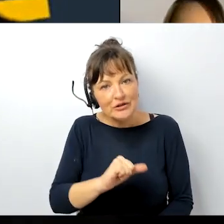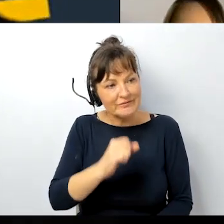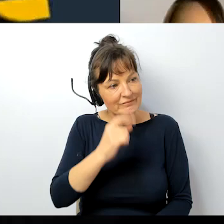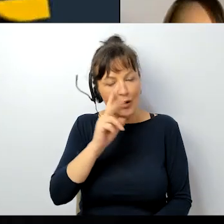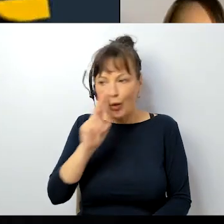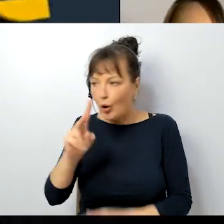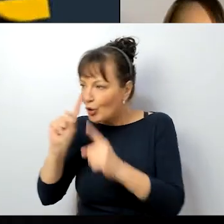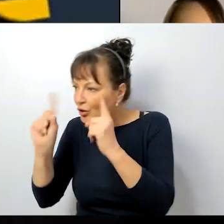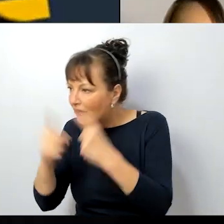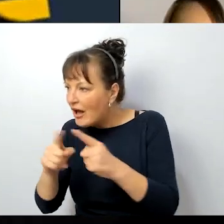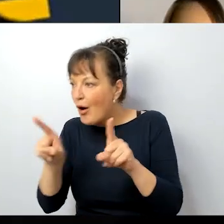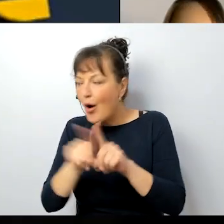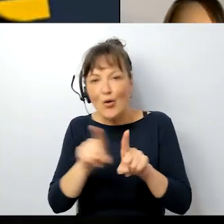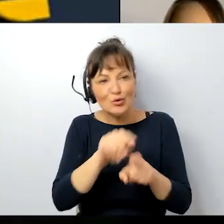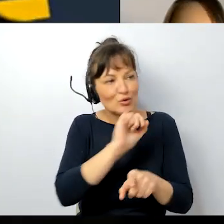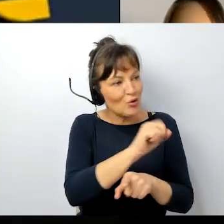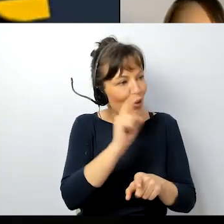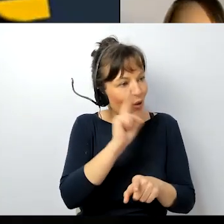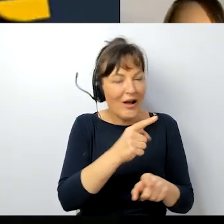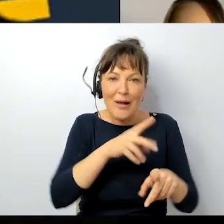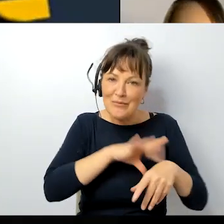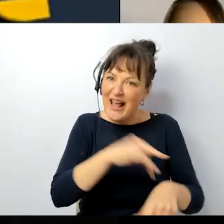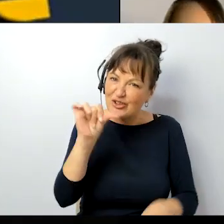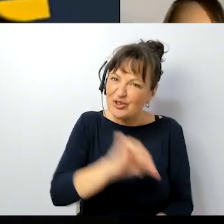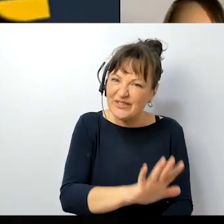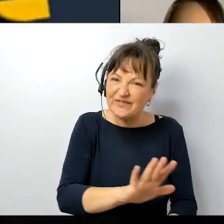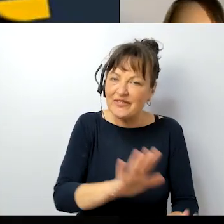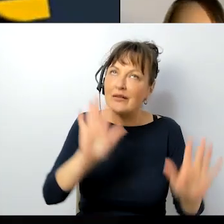that it had been something that I'd looked into because it's been the best experience of my life,